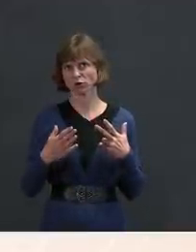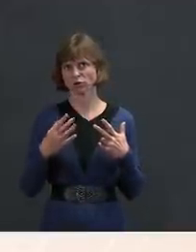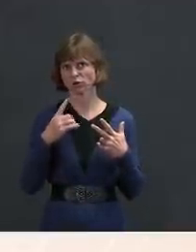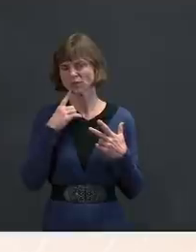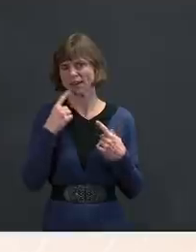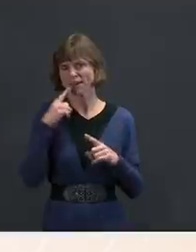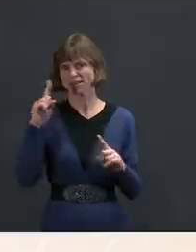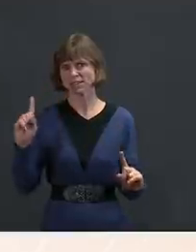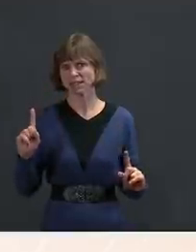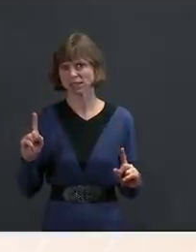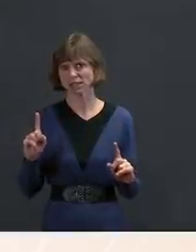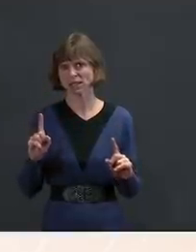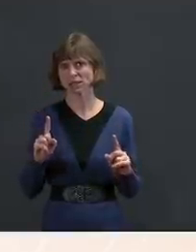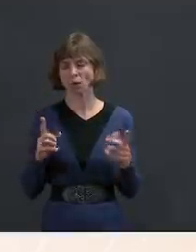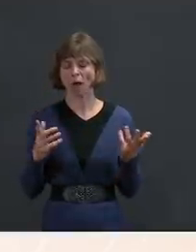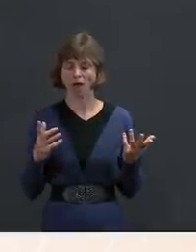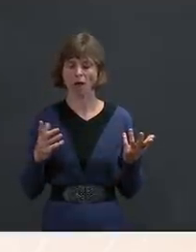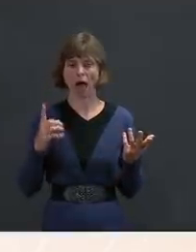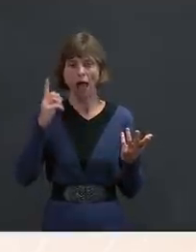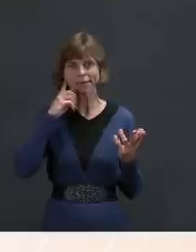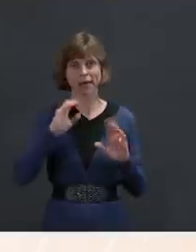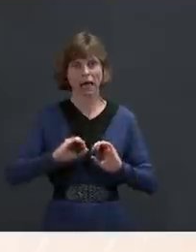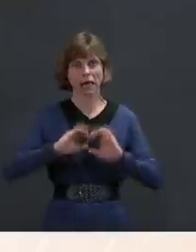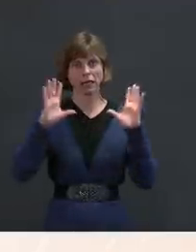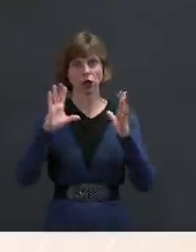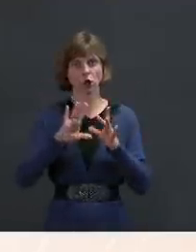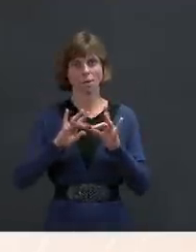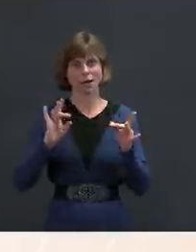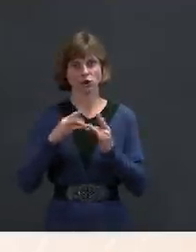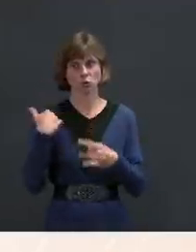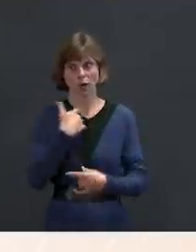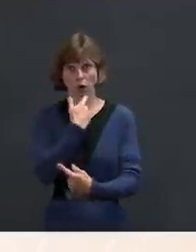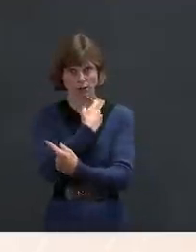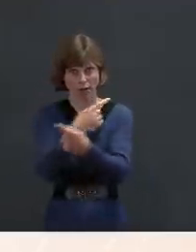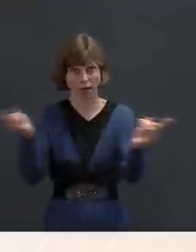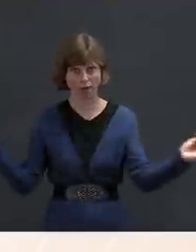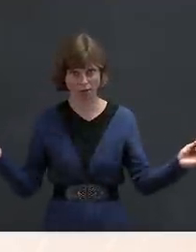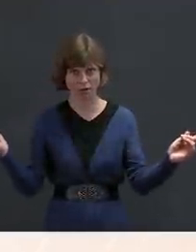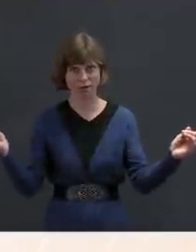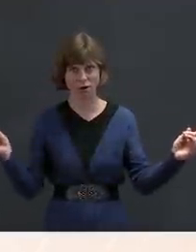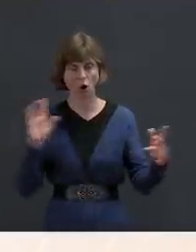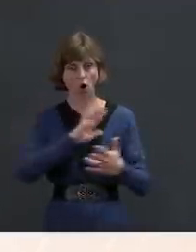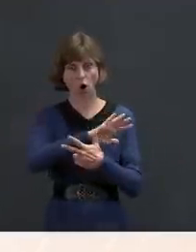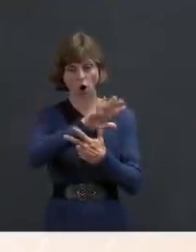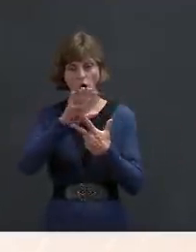Ms. Psaki: Well, I think the clear message we're sending is that all of these vaccines are safe.